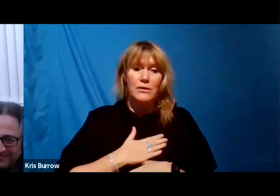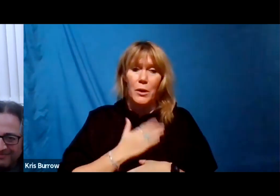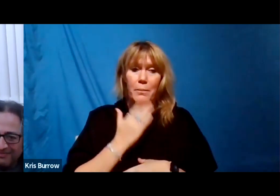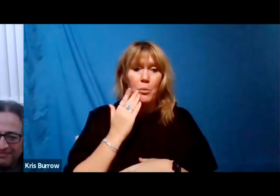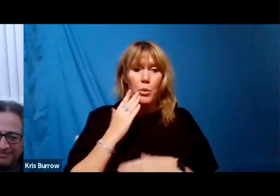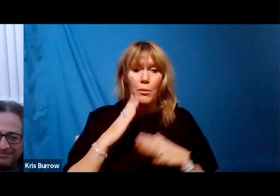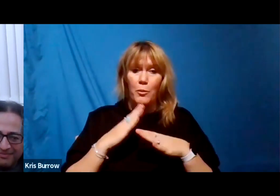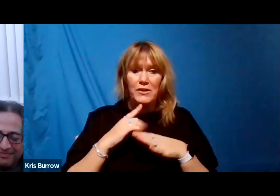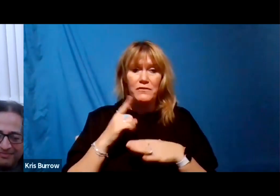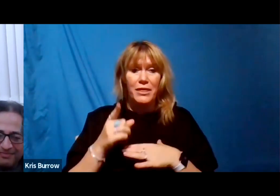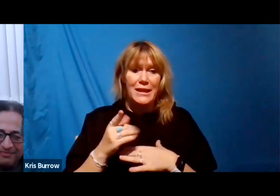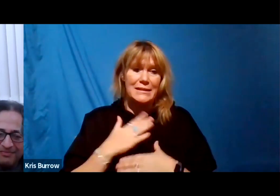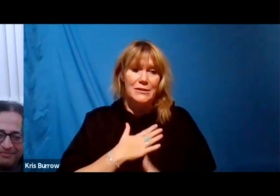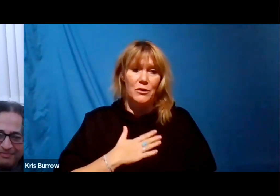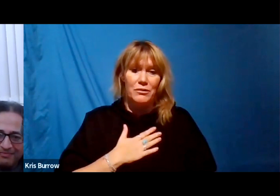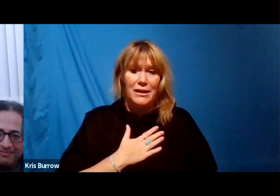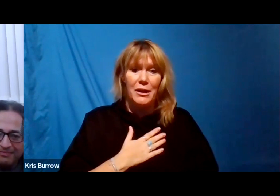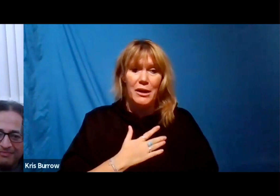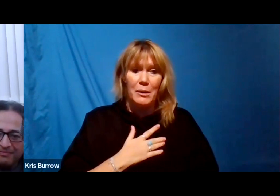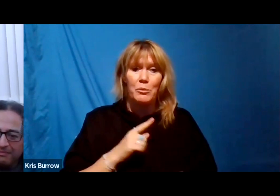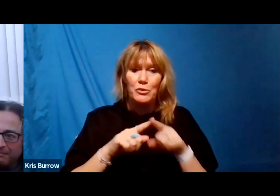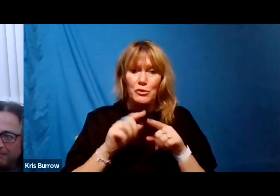I know!